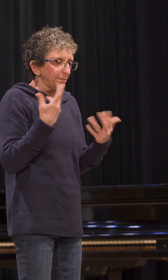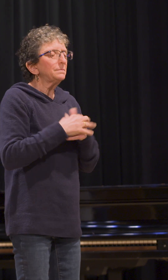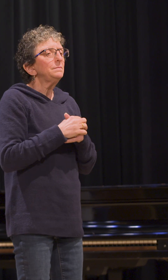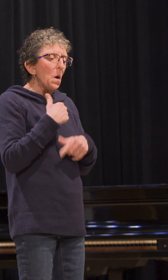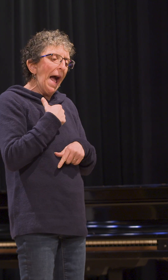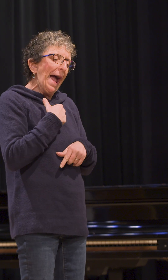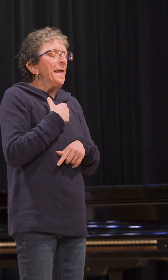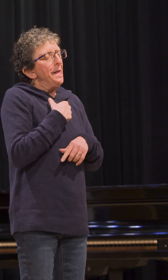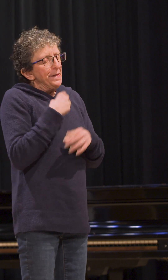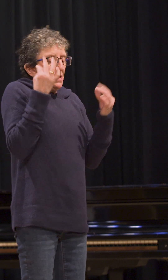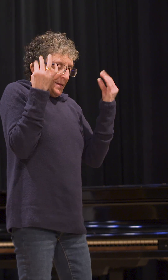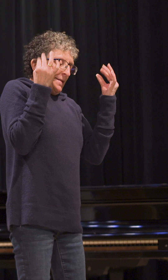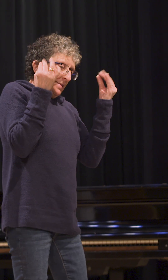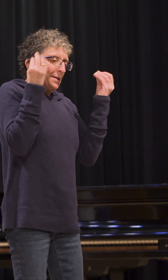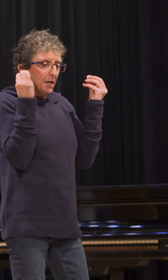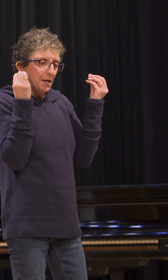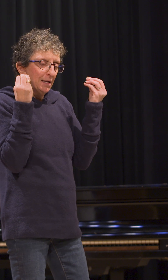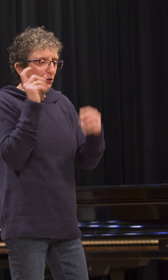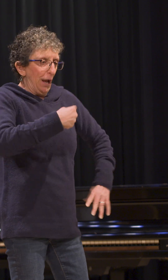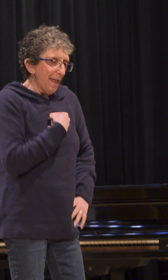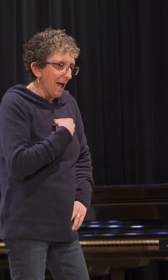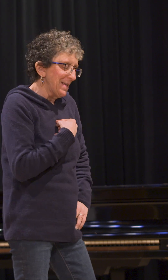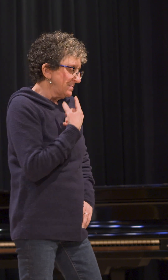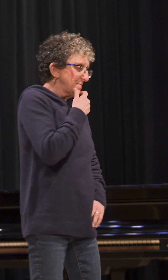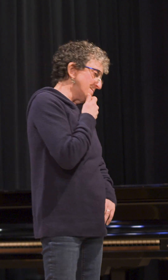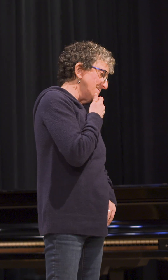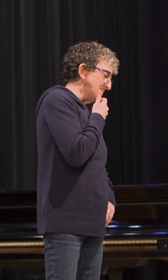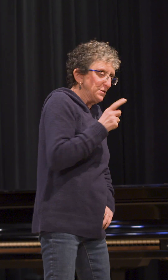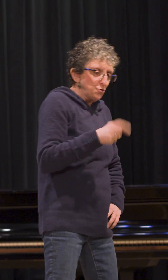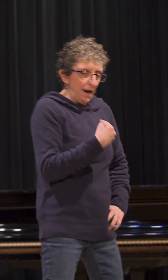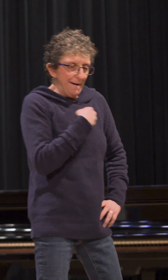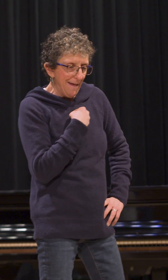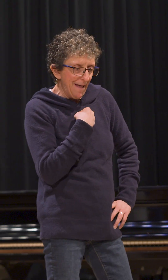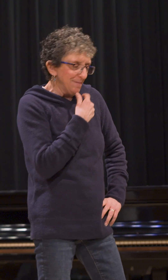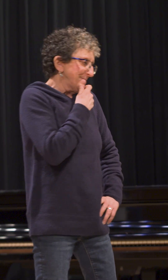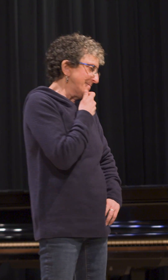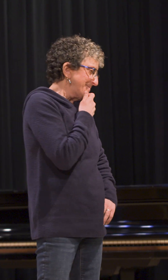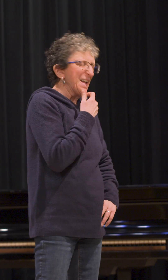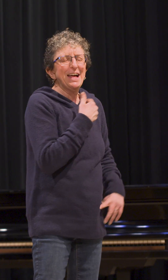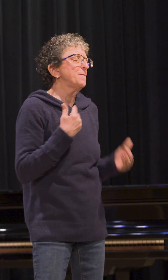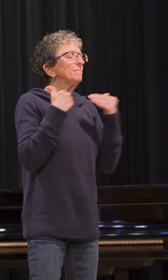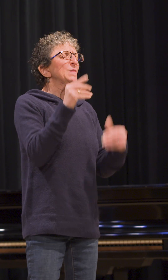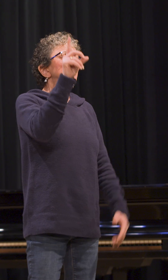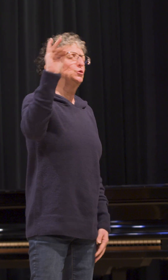just in March of this year, I was giving it some real thought. Should I reach back out?